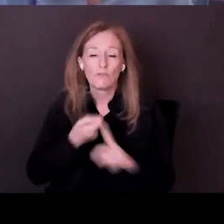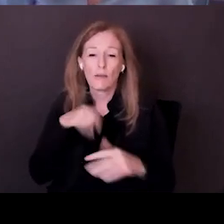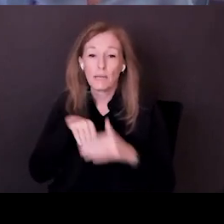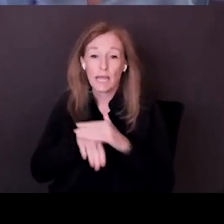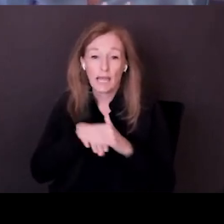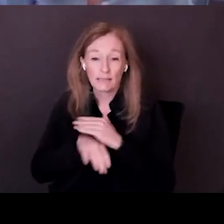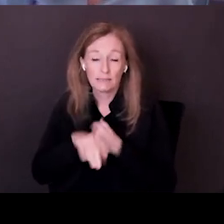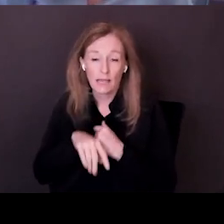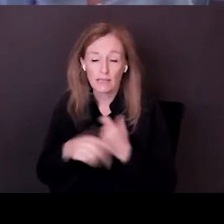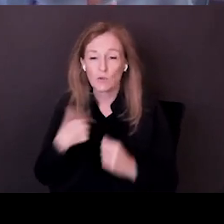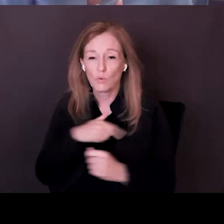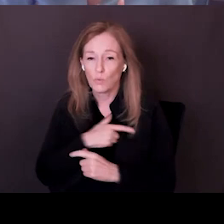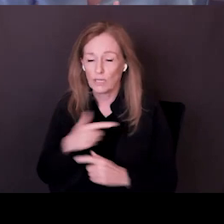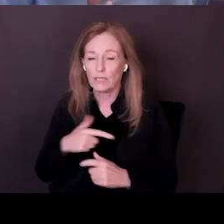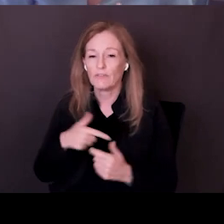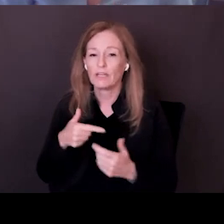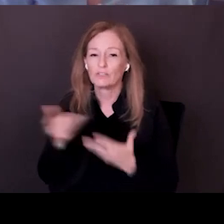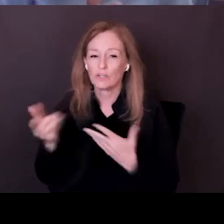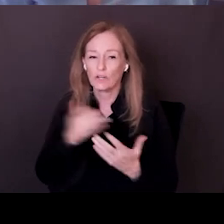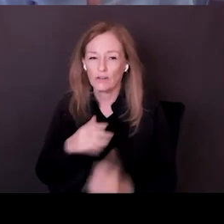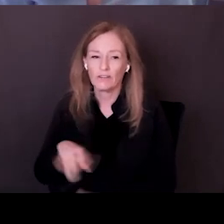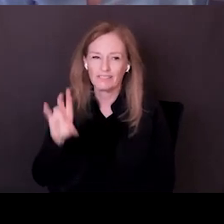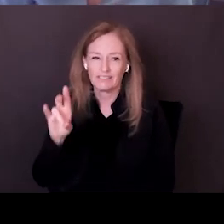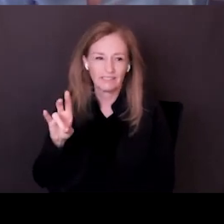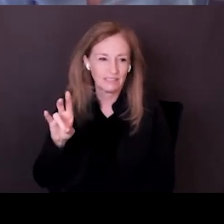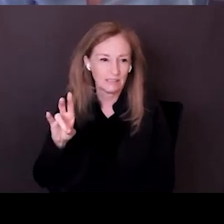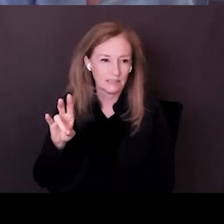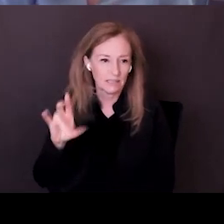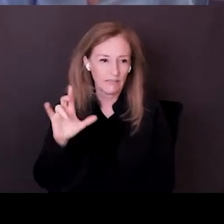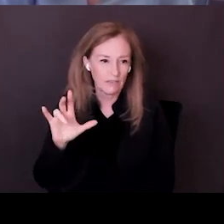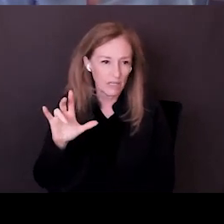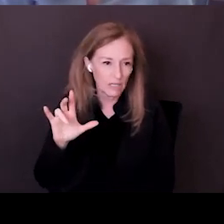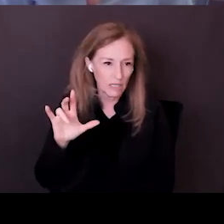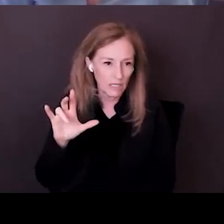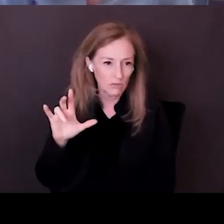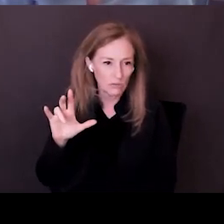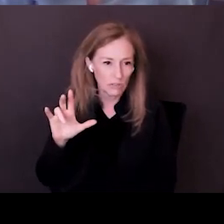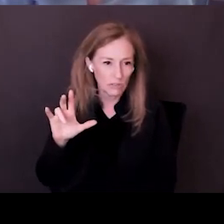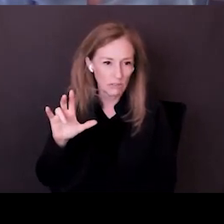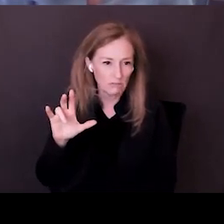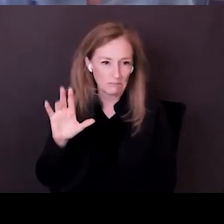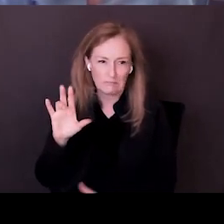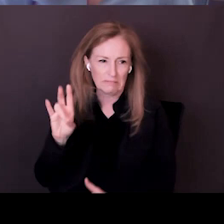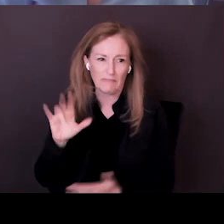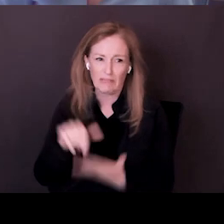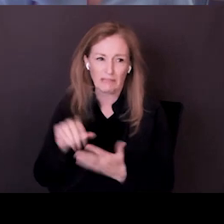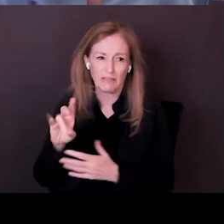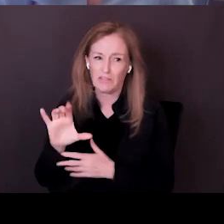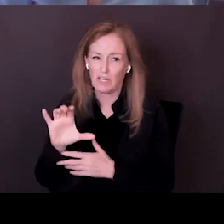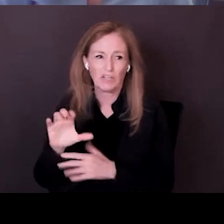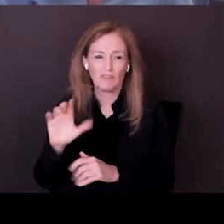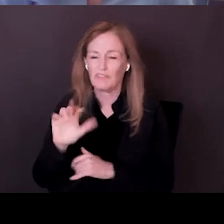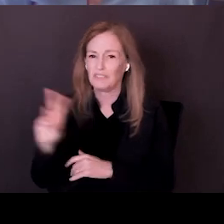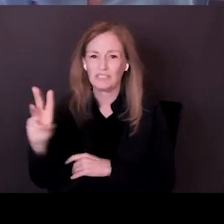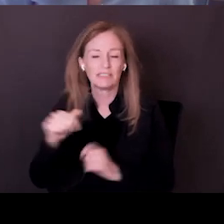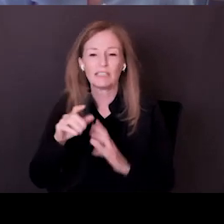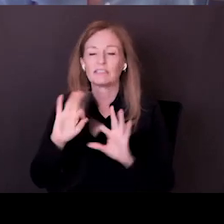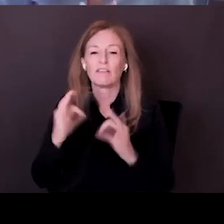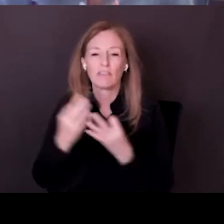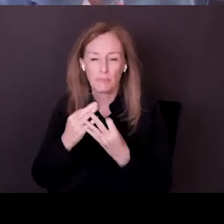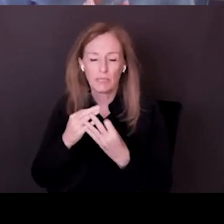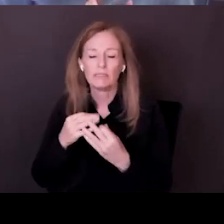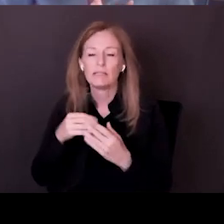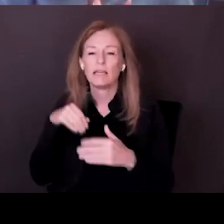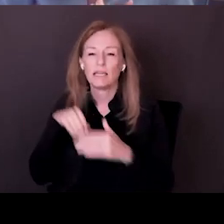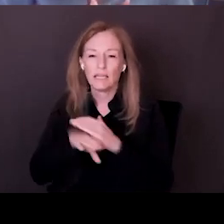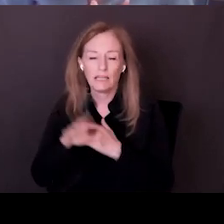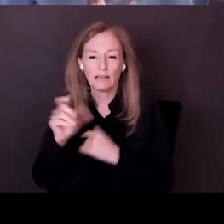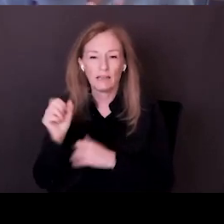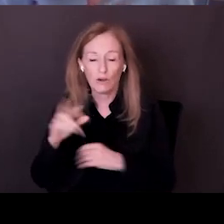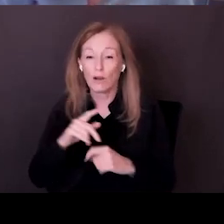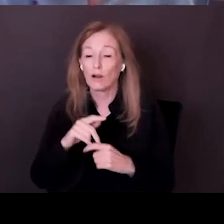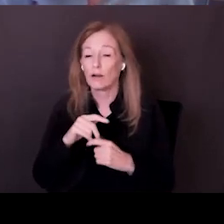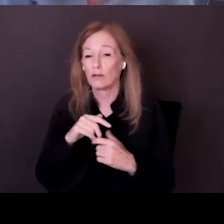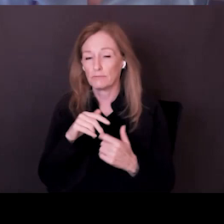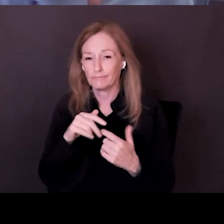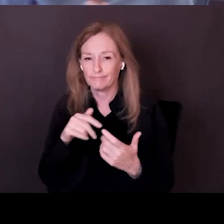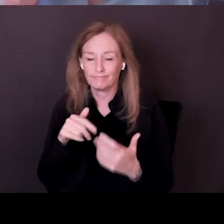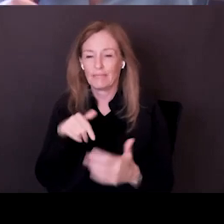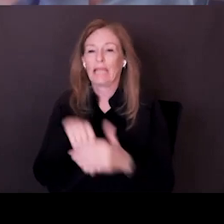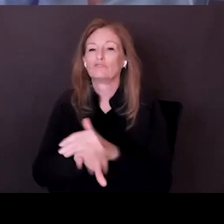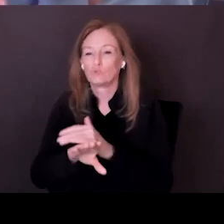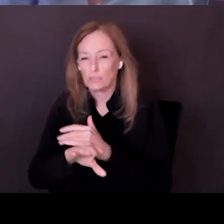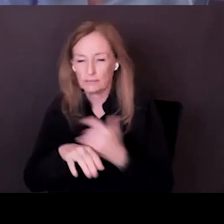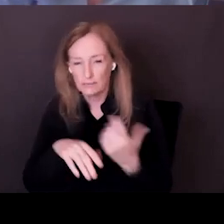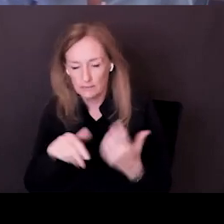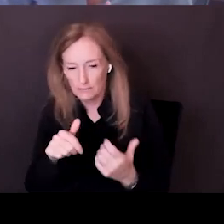WE HAVE SERVED OVER 1,000 CHILDREN. WE HAVE SEEN THE NEED AND GROWS EVERY MONTH.